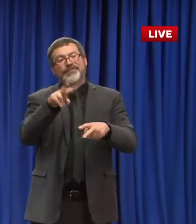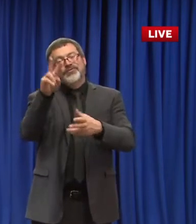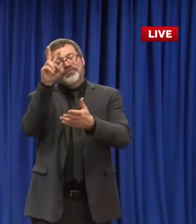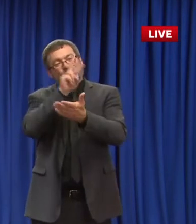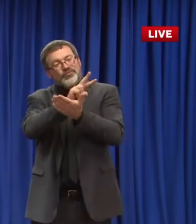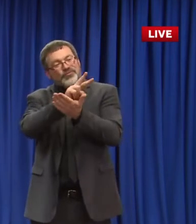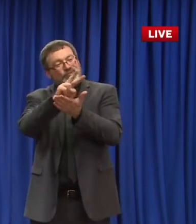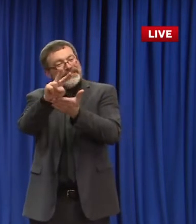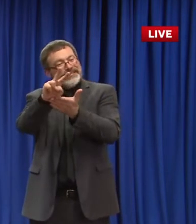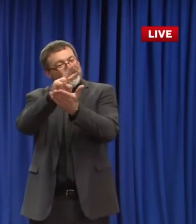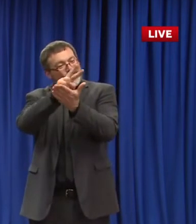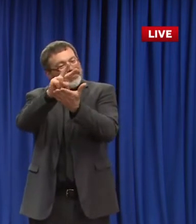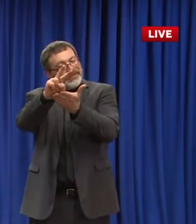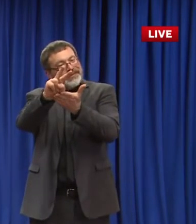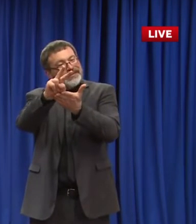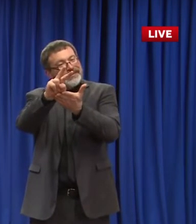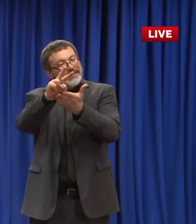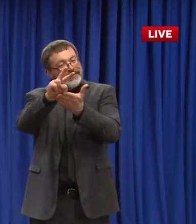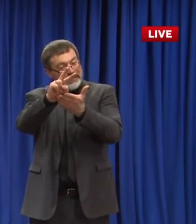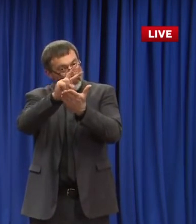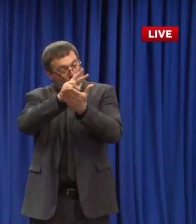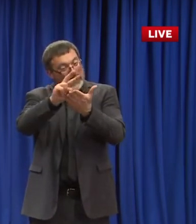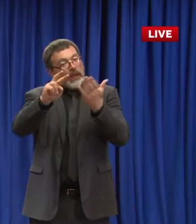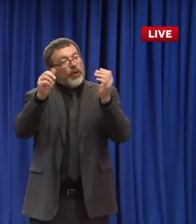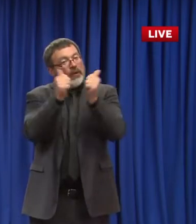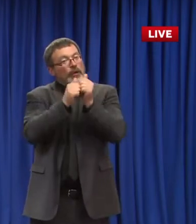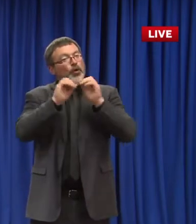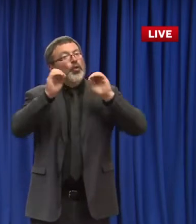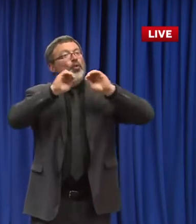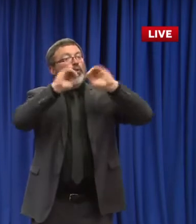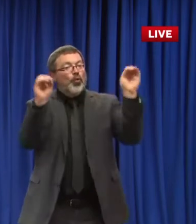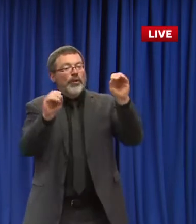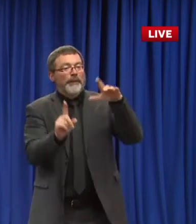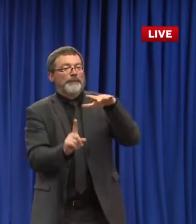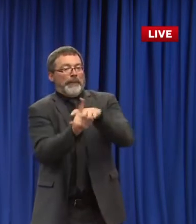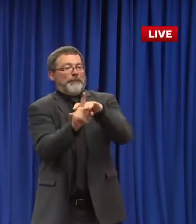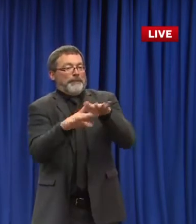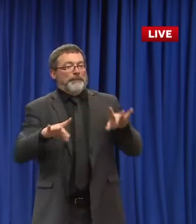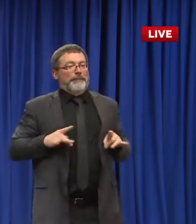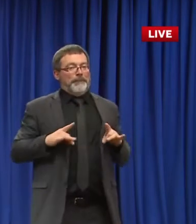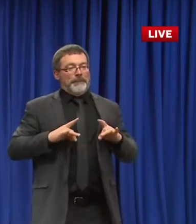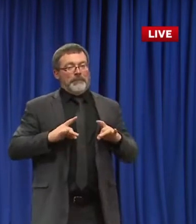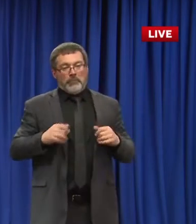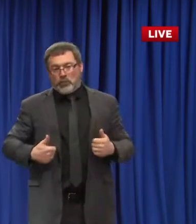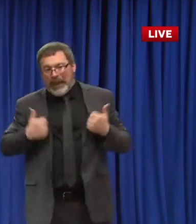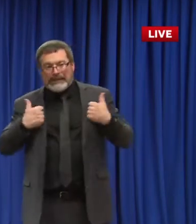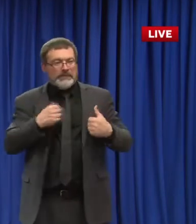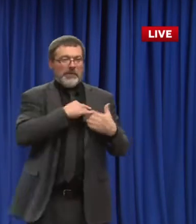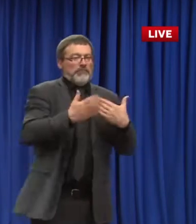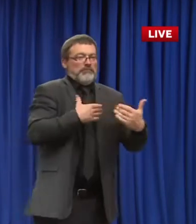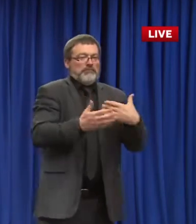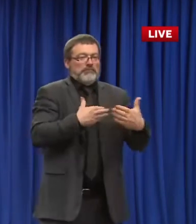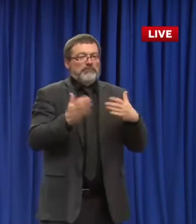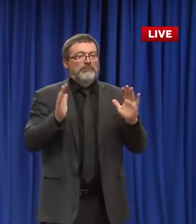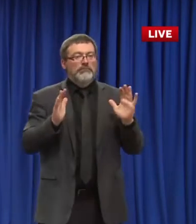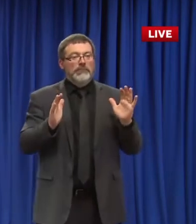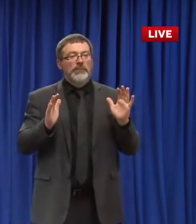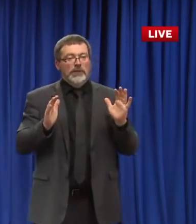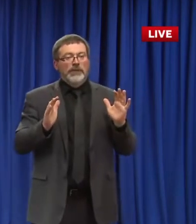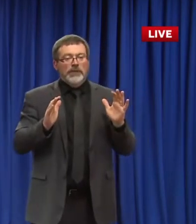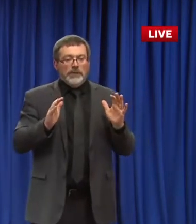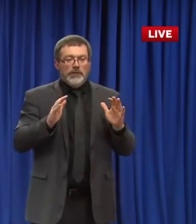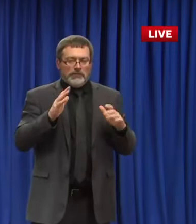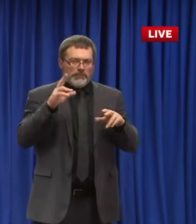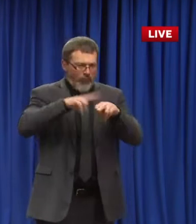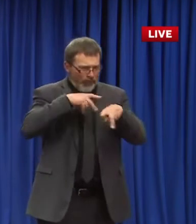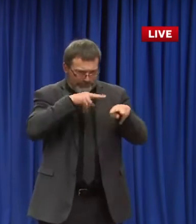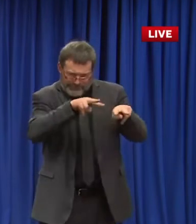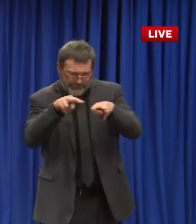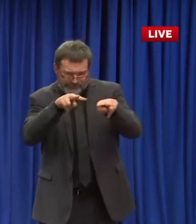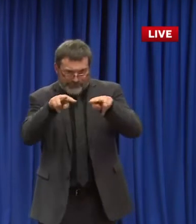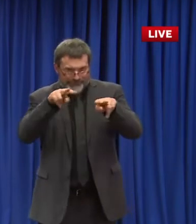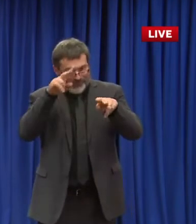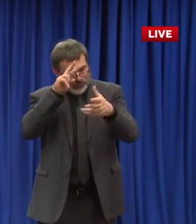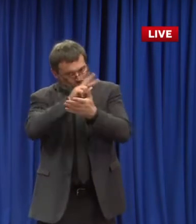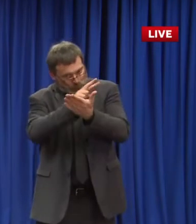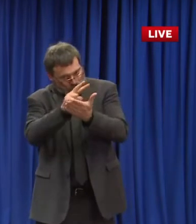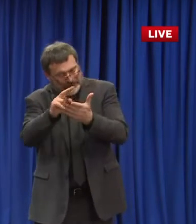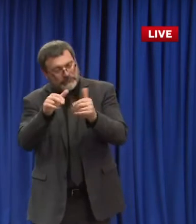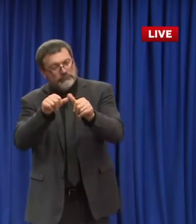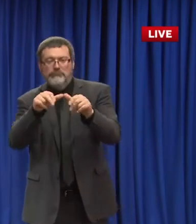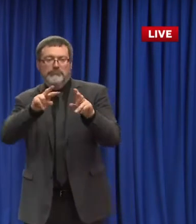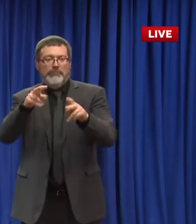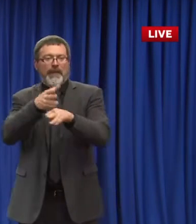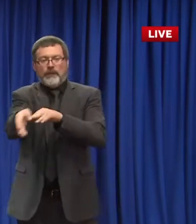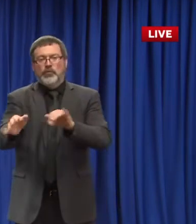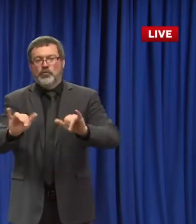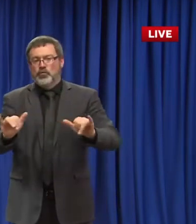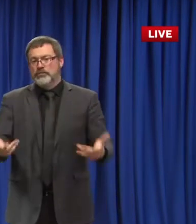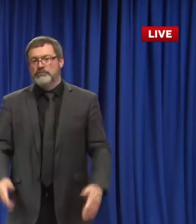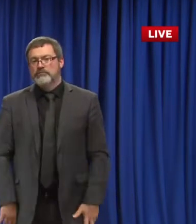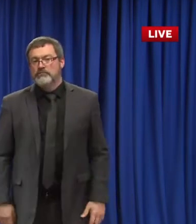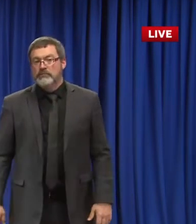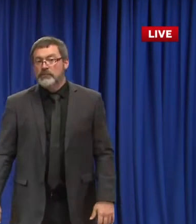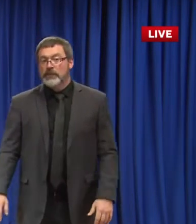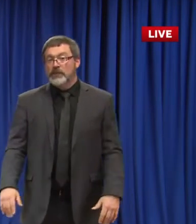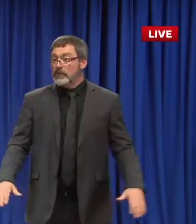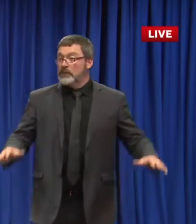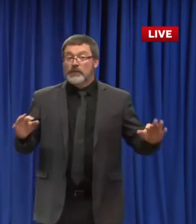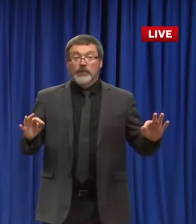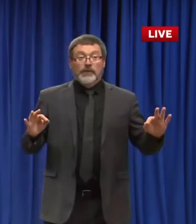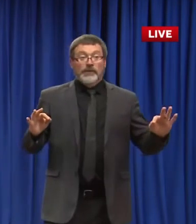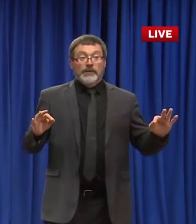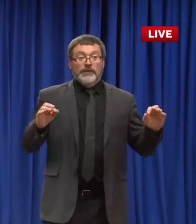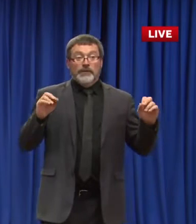SO THEY HAVE A WAYS TO GO BUT IT IS ENCOURAGING WHEN YOU SEE MULTIPLE DAYS WITHOUT NEW ONSET OF ILLNESS.